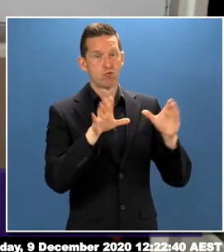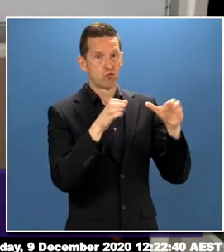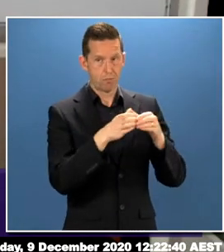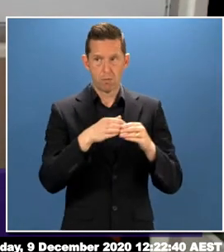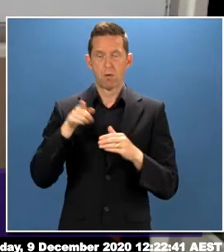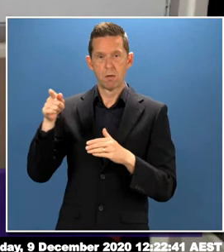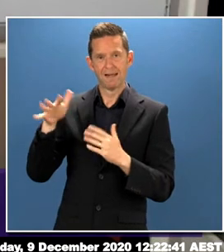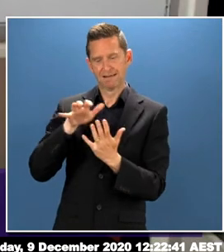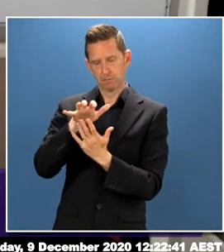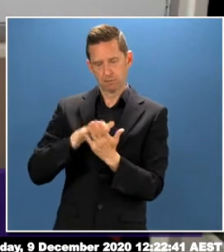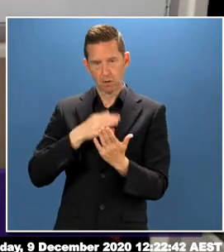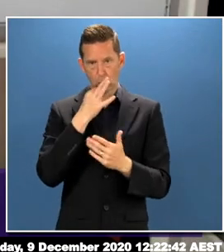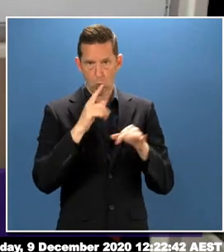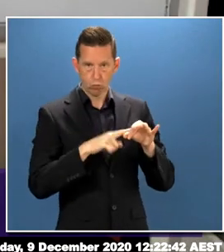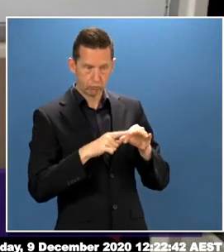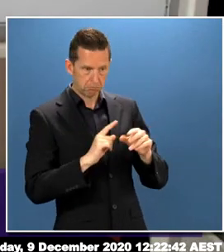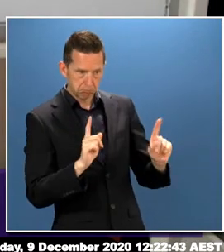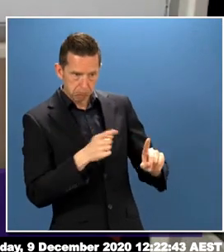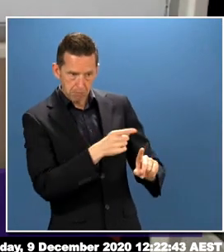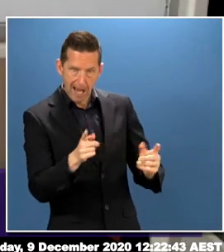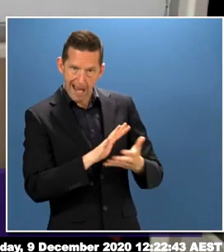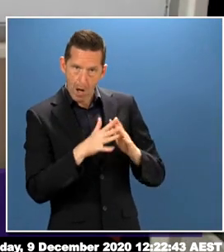in relation to how they feel about having a job.